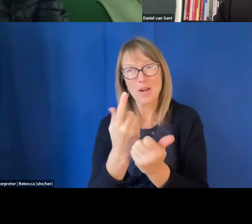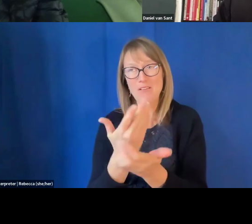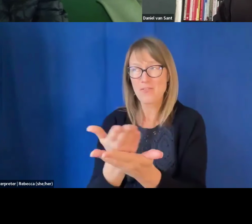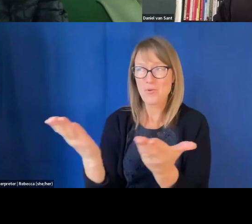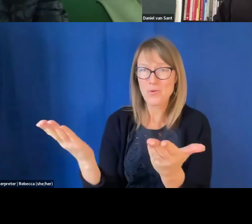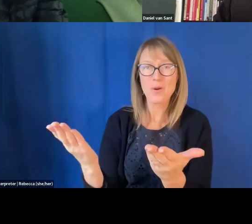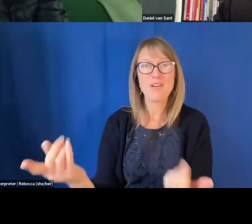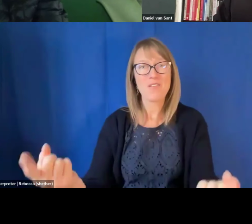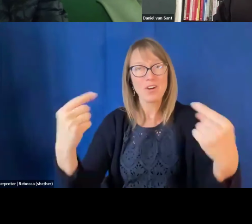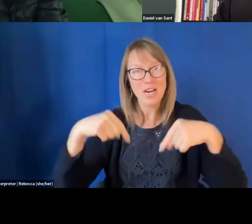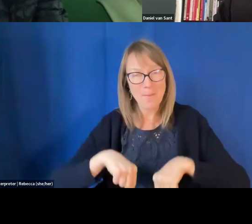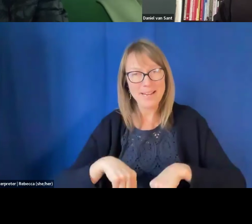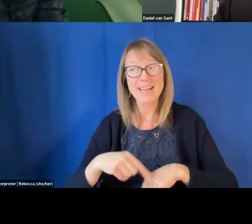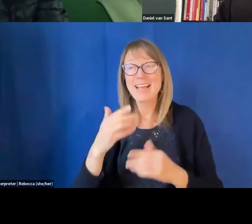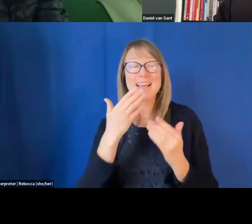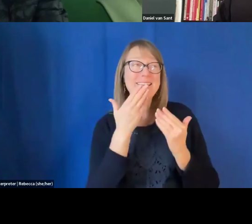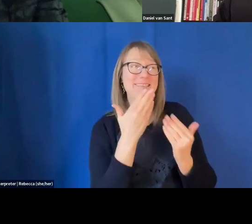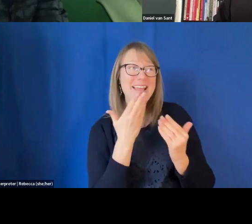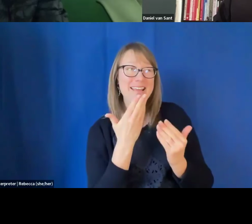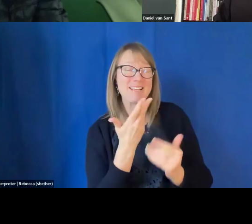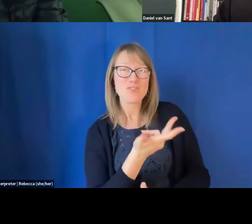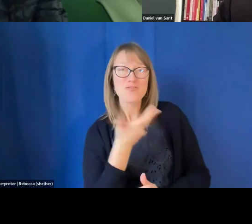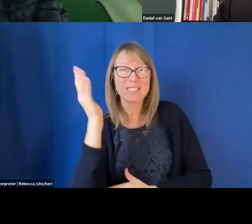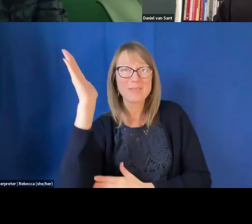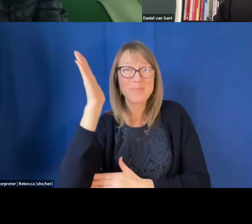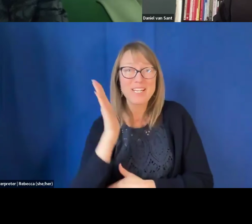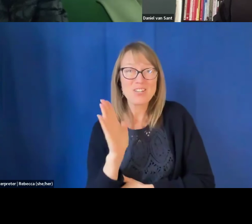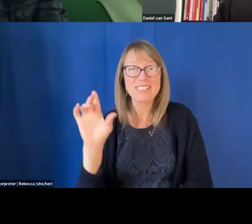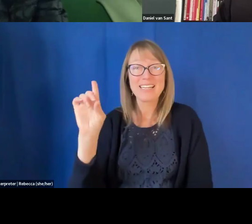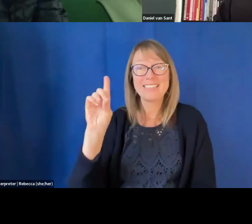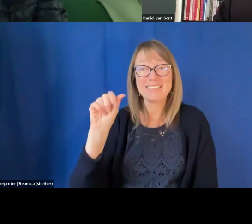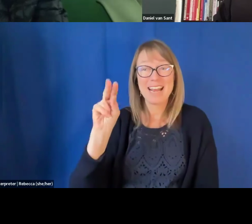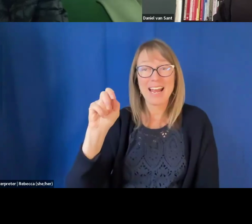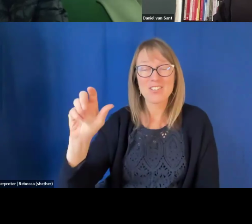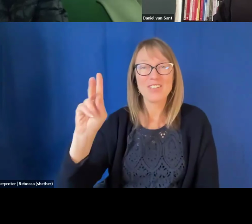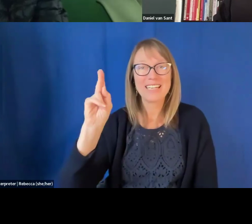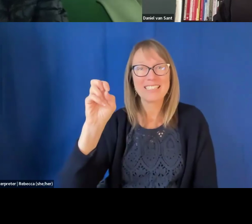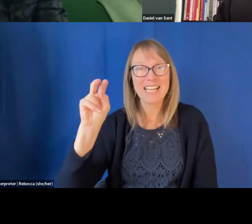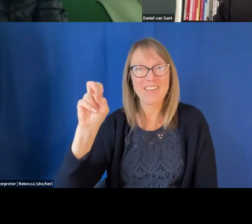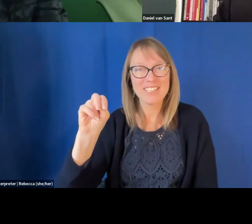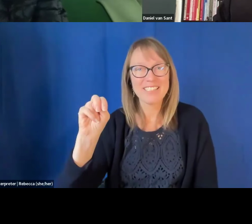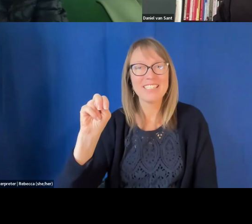Daniel, Kevin, and Jason for sharing their knowledge, their passion, and their perspectives. We hope you're walking away today